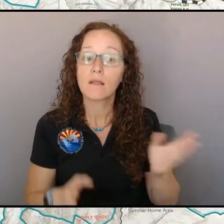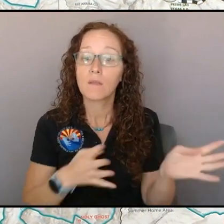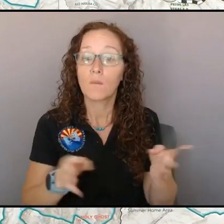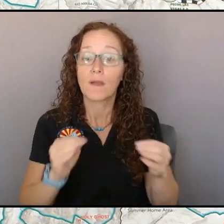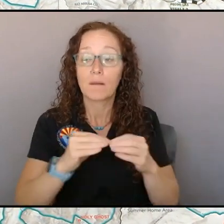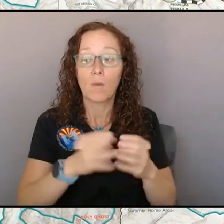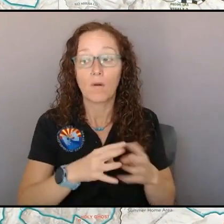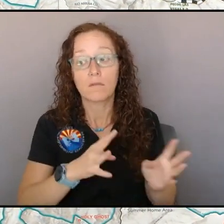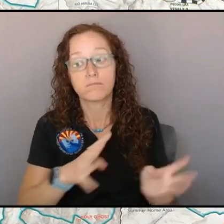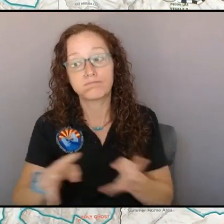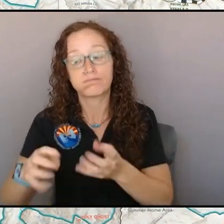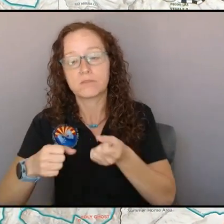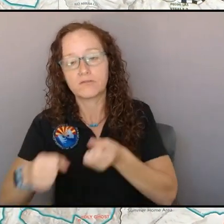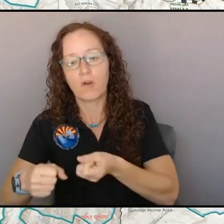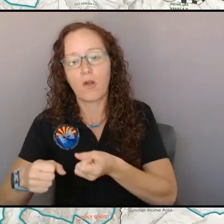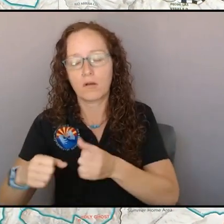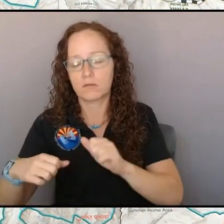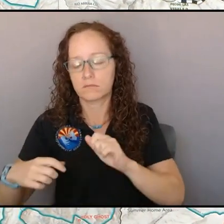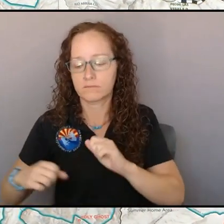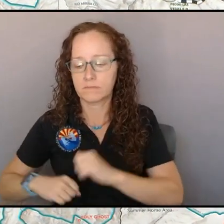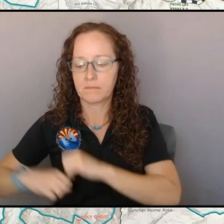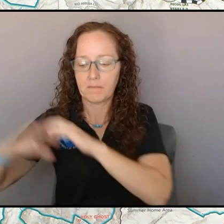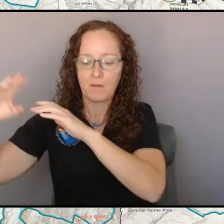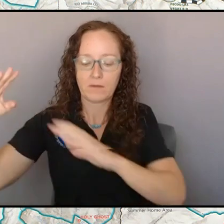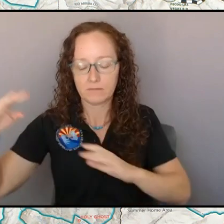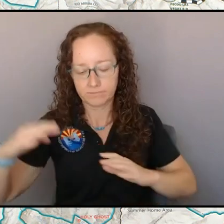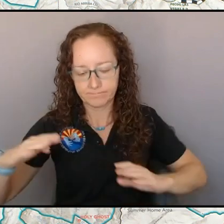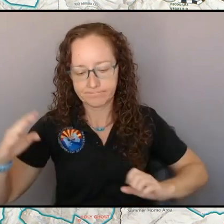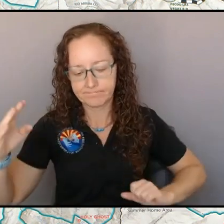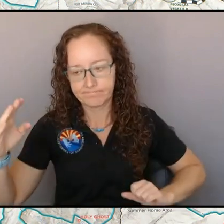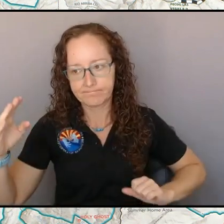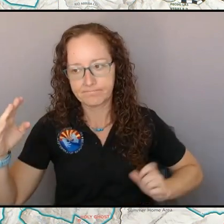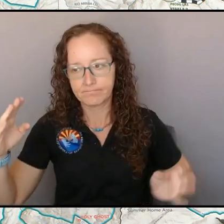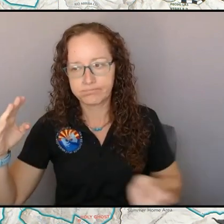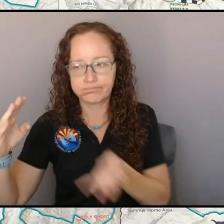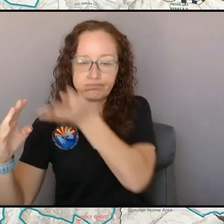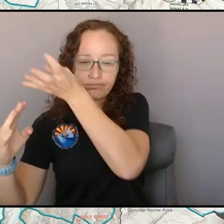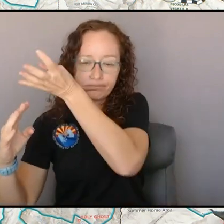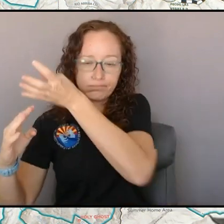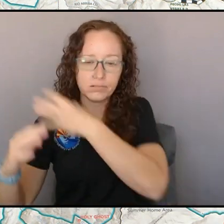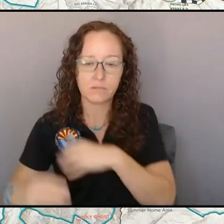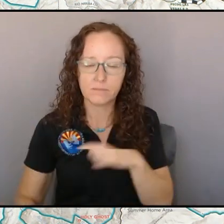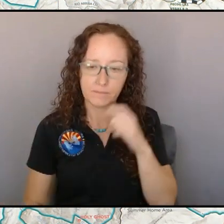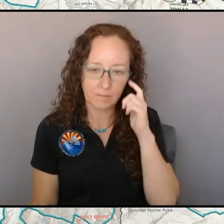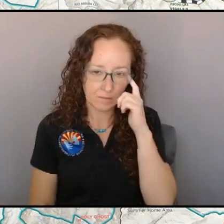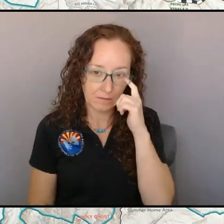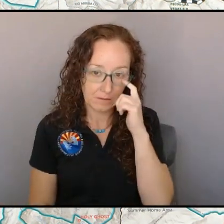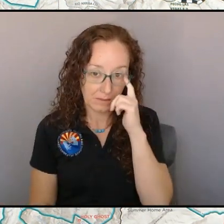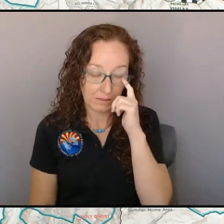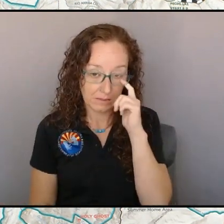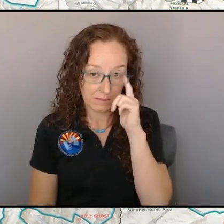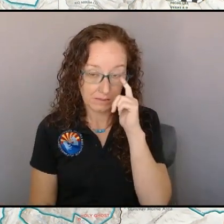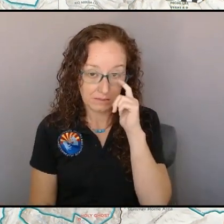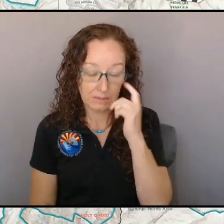ridgetops here. It's not necessarily going to get over there and peter out like it did last night. In this